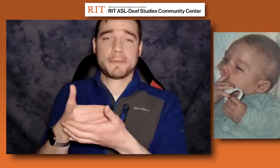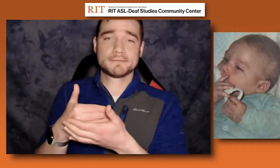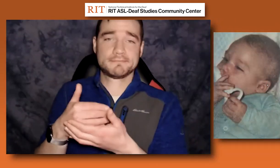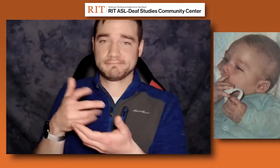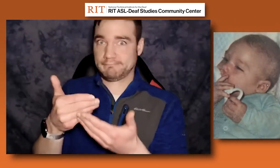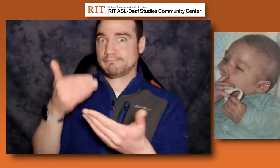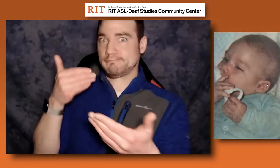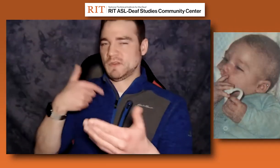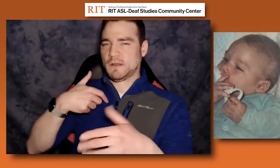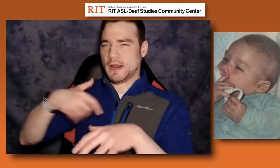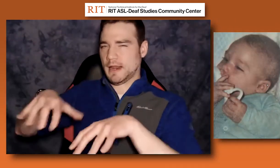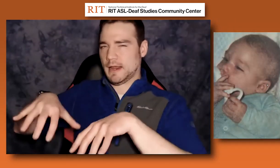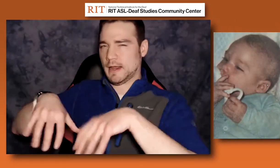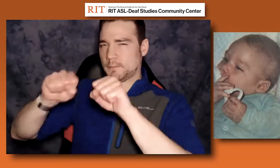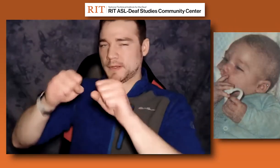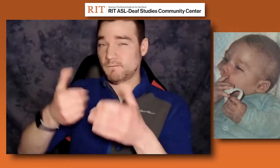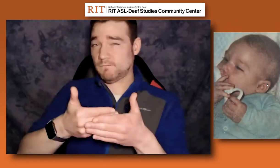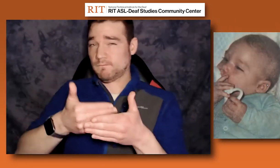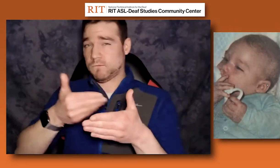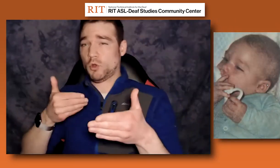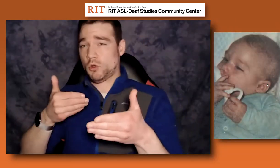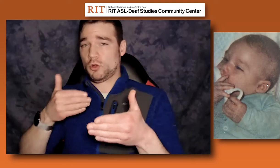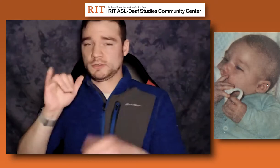Here's a picture of me as a baby.